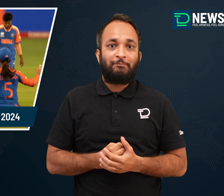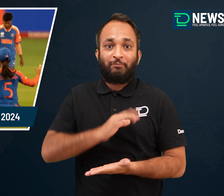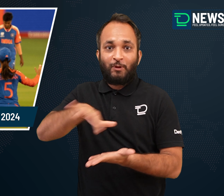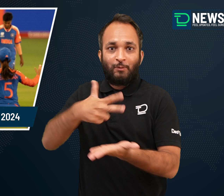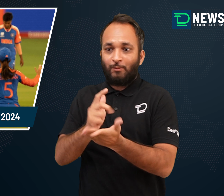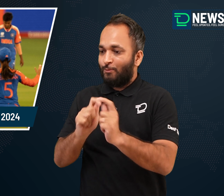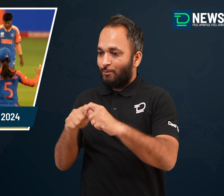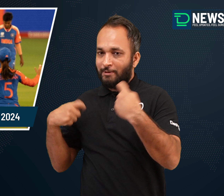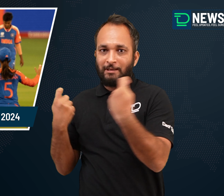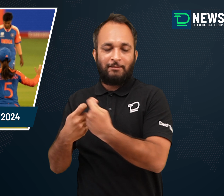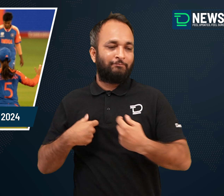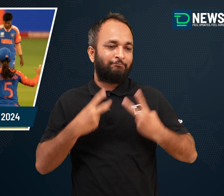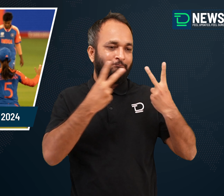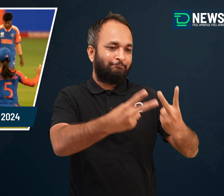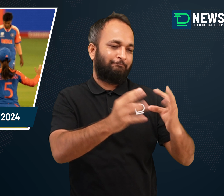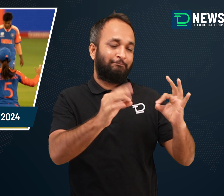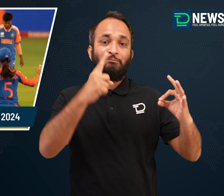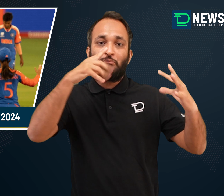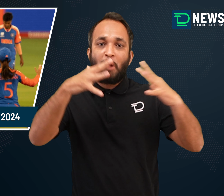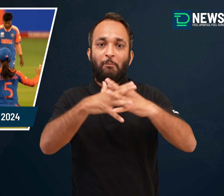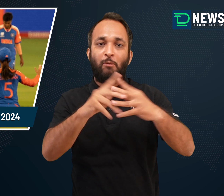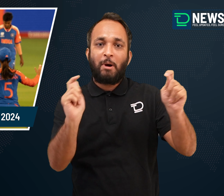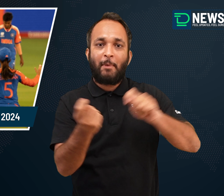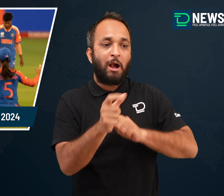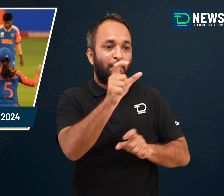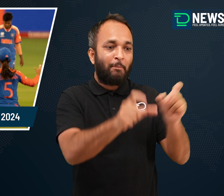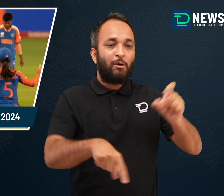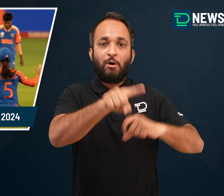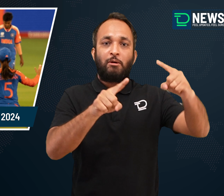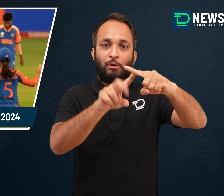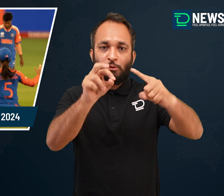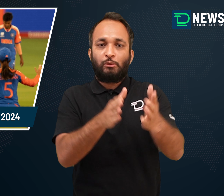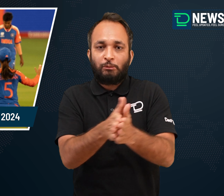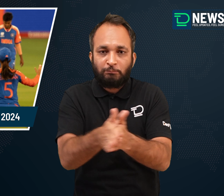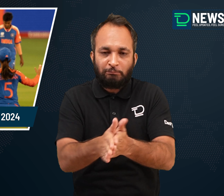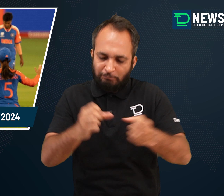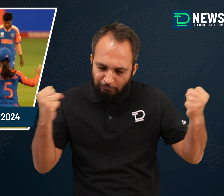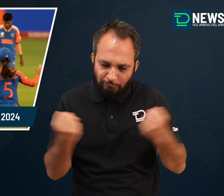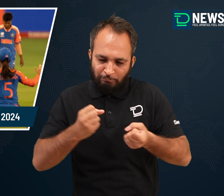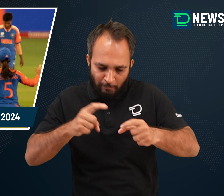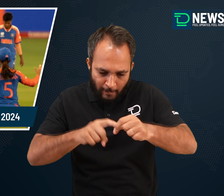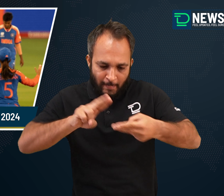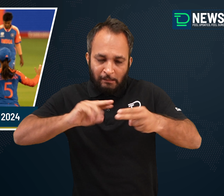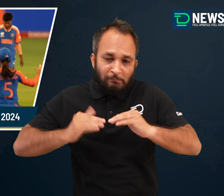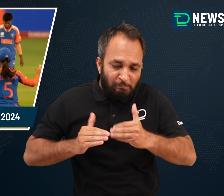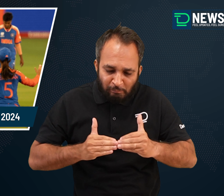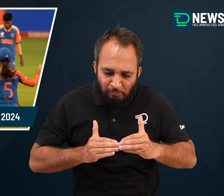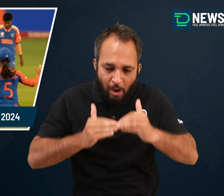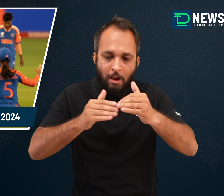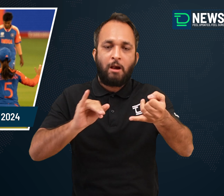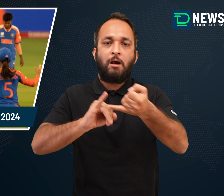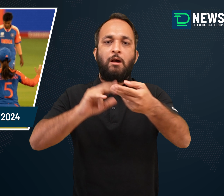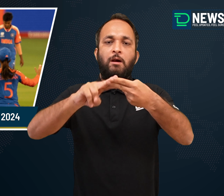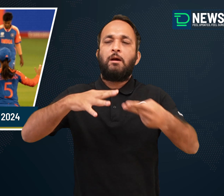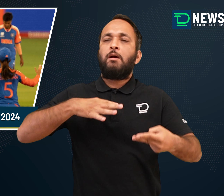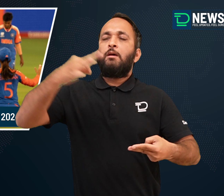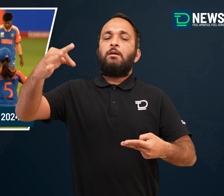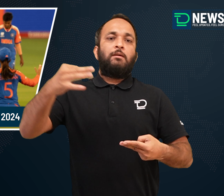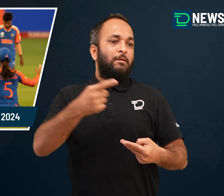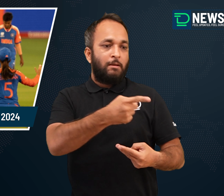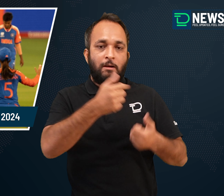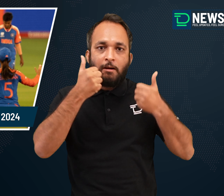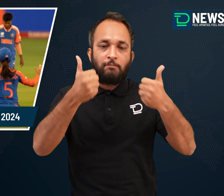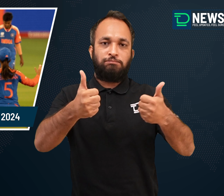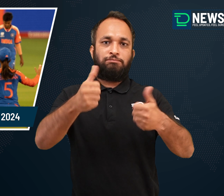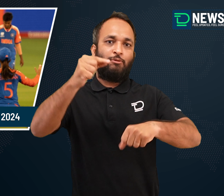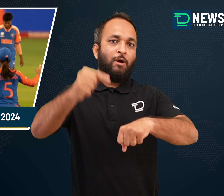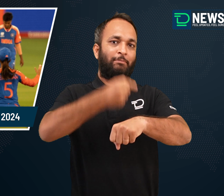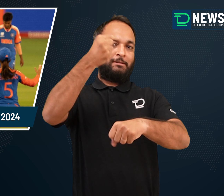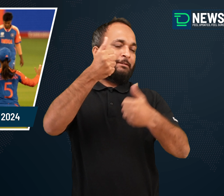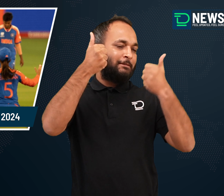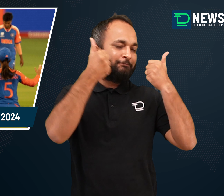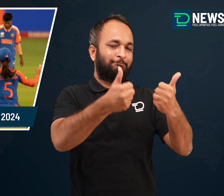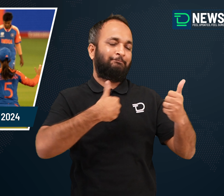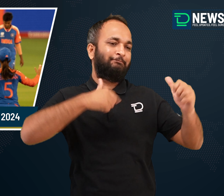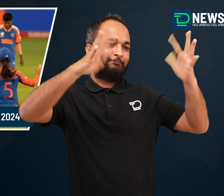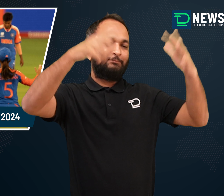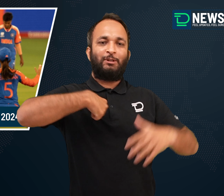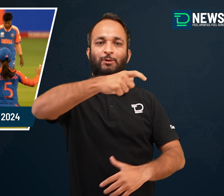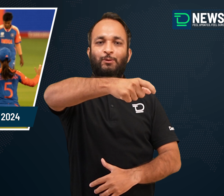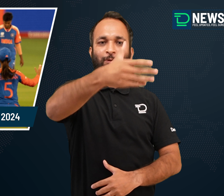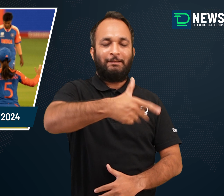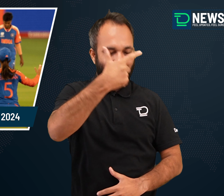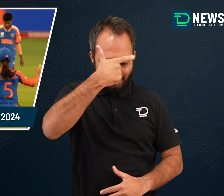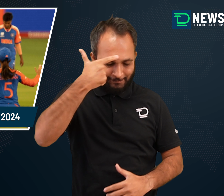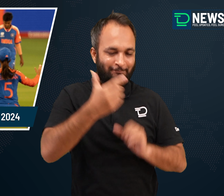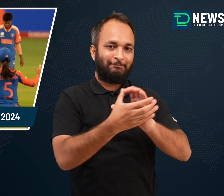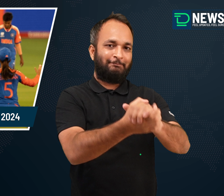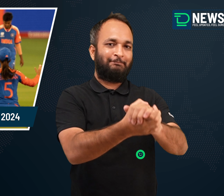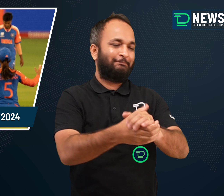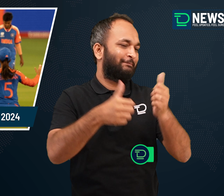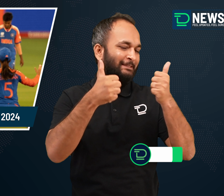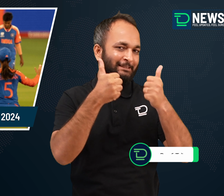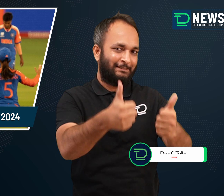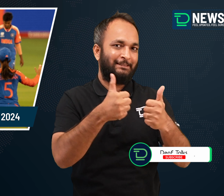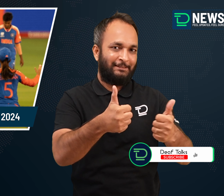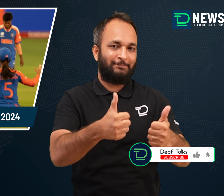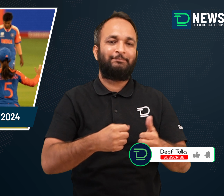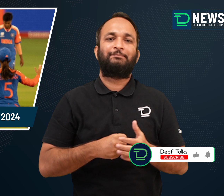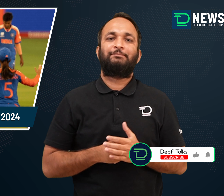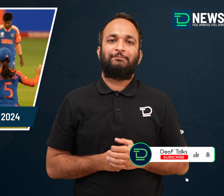Congratulations to the women's Indian team.